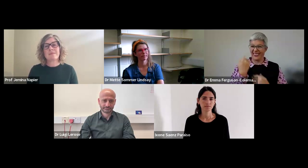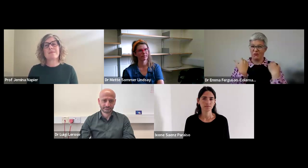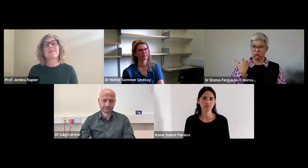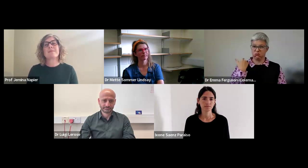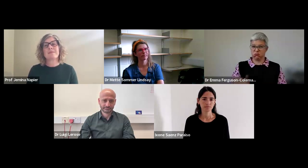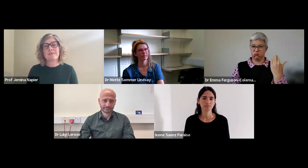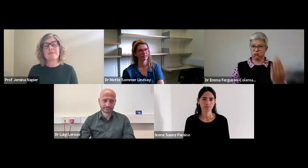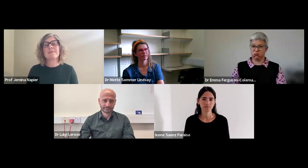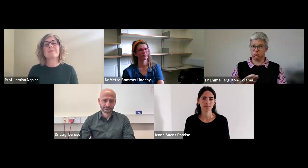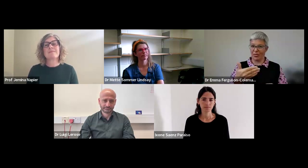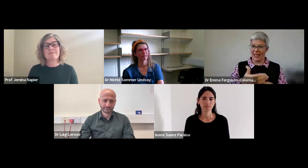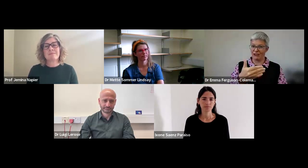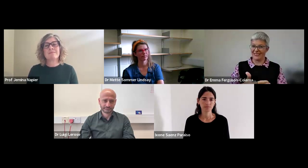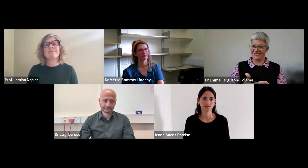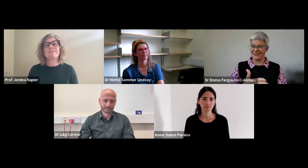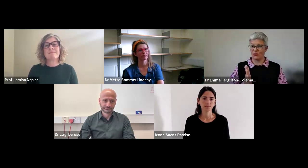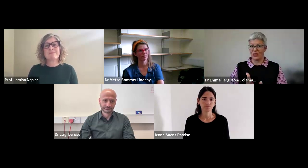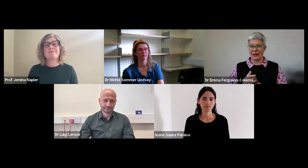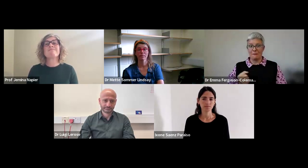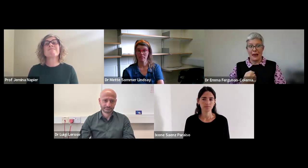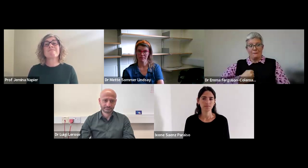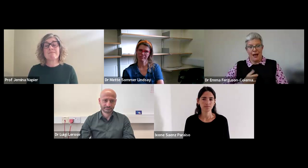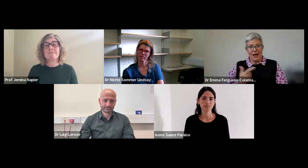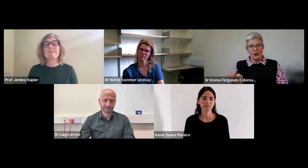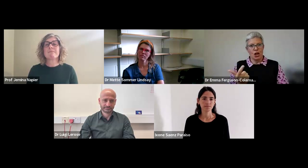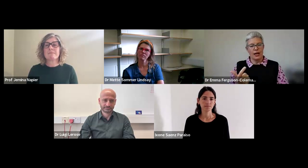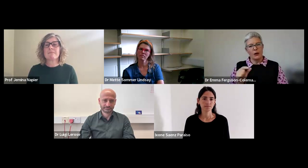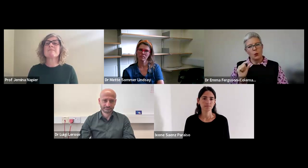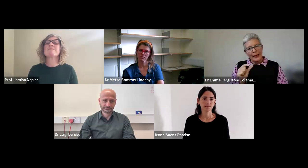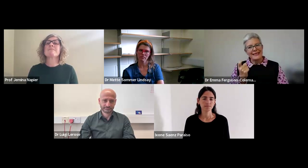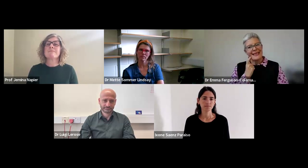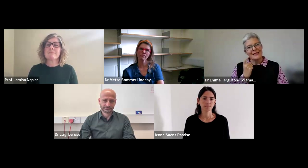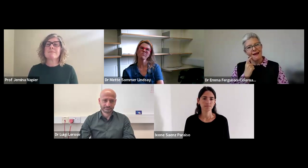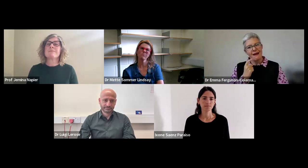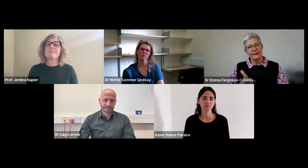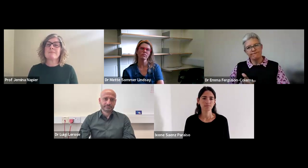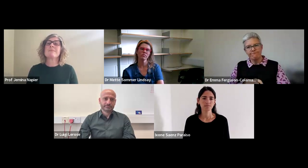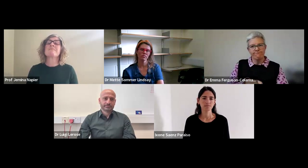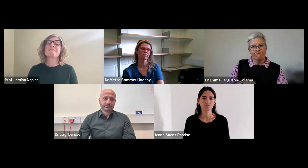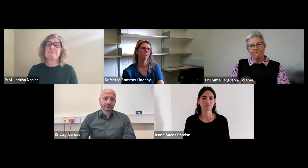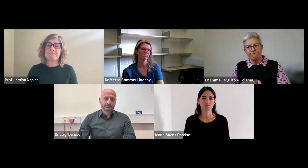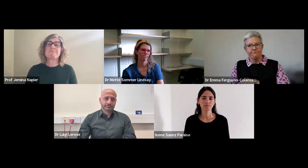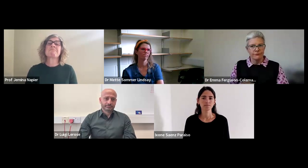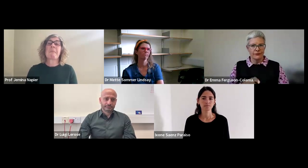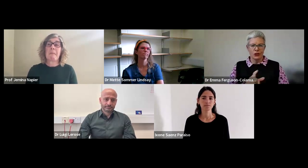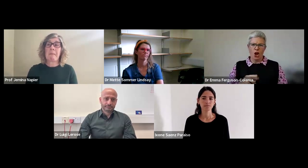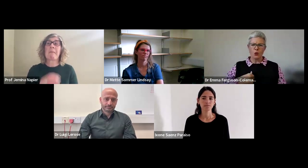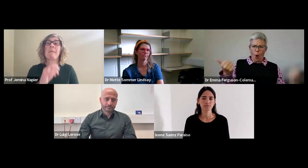me determined to be part of it and that's meant that the barriers just fell down and my journey as